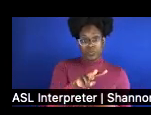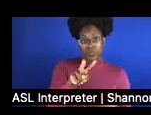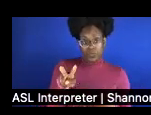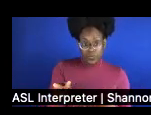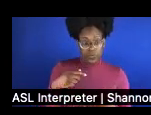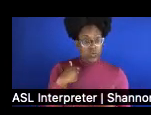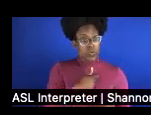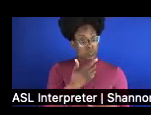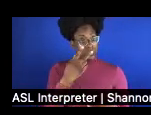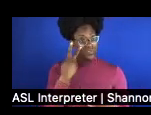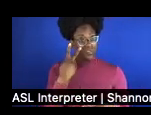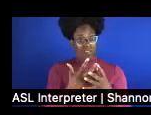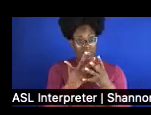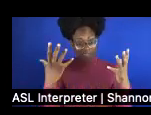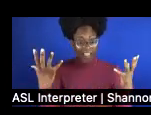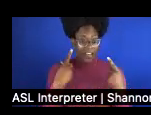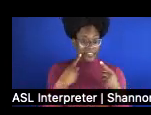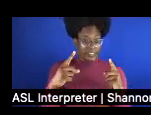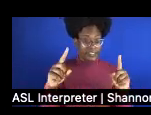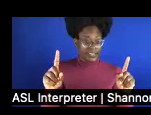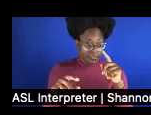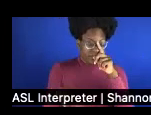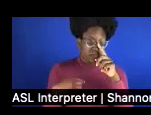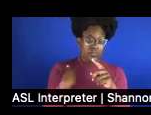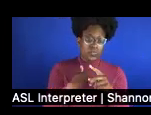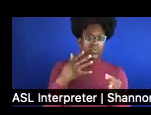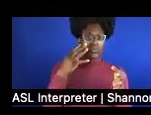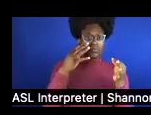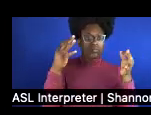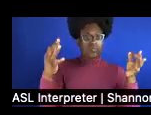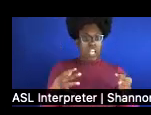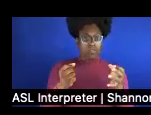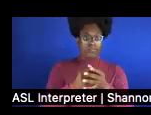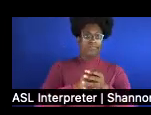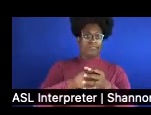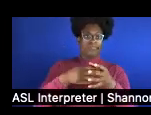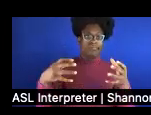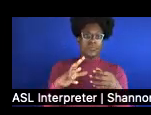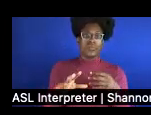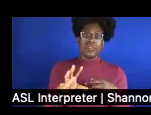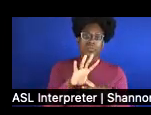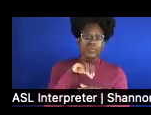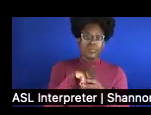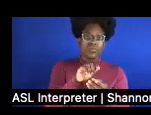assist students with other types of assignments: writing assignments or communication assignments,